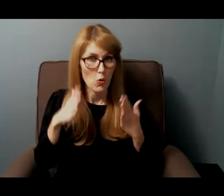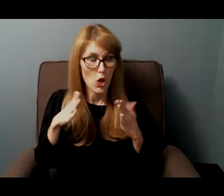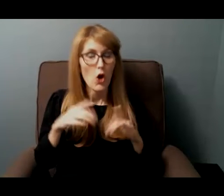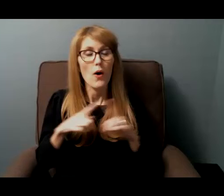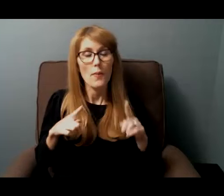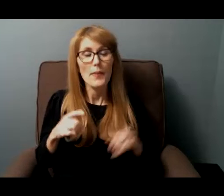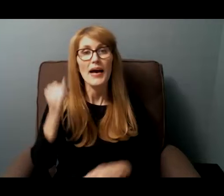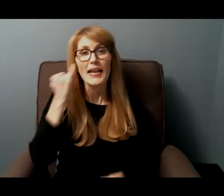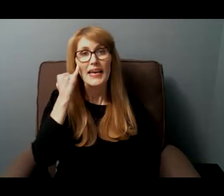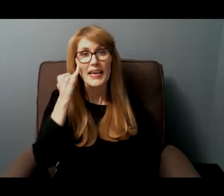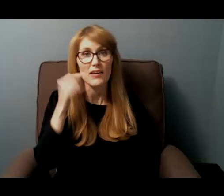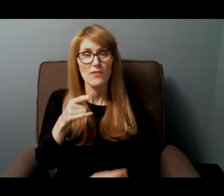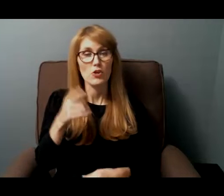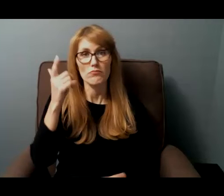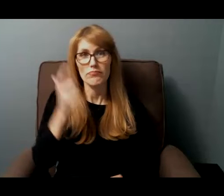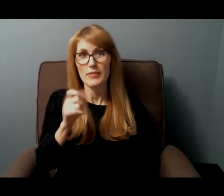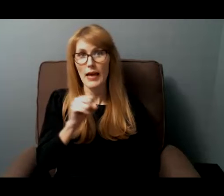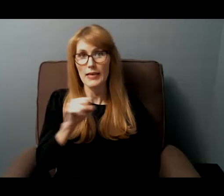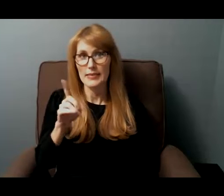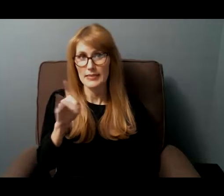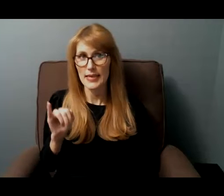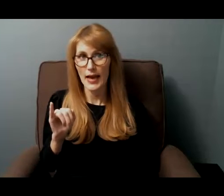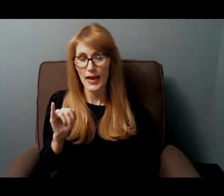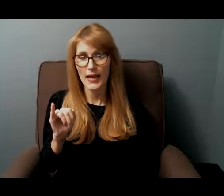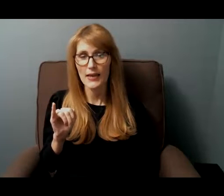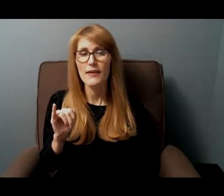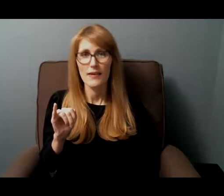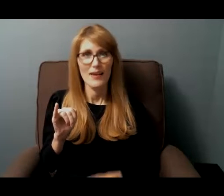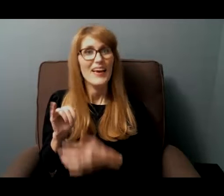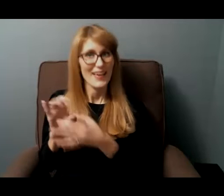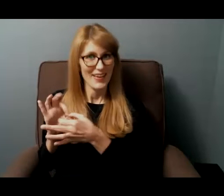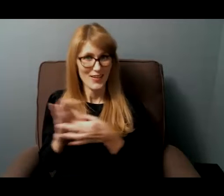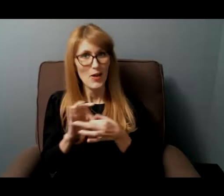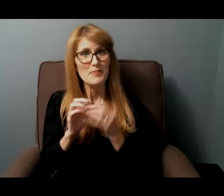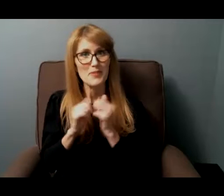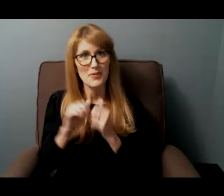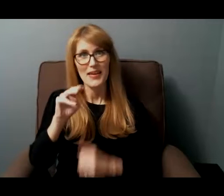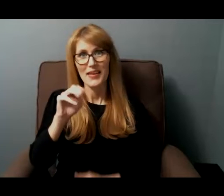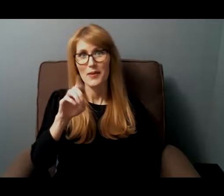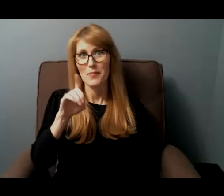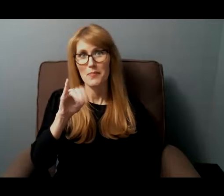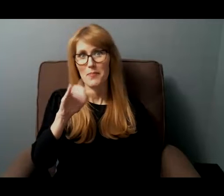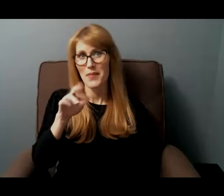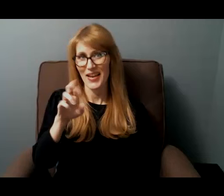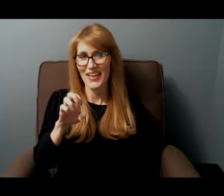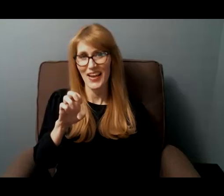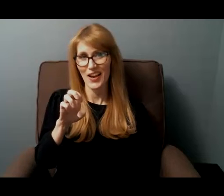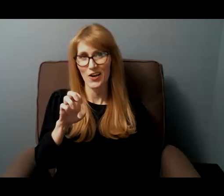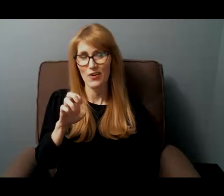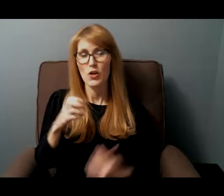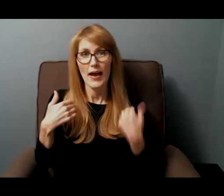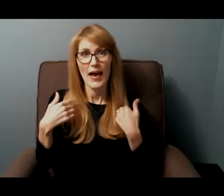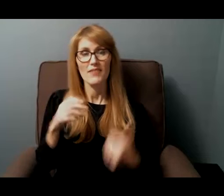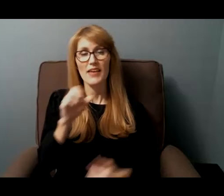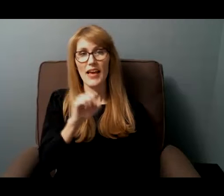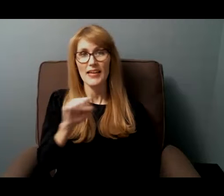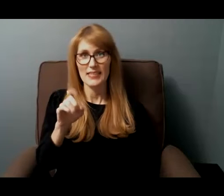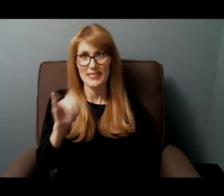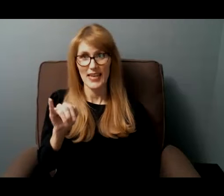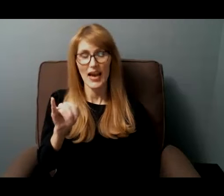Disability Income, SSDI, it comes with Medicare. Having SSDI is a Medicare eligibility group.